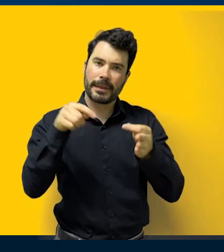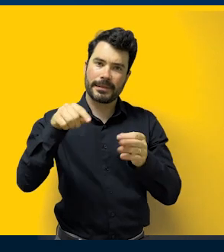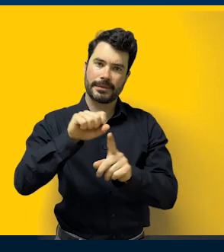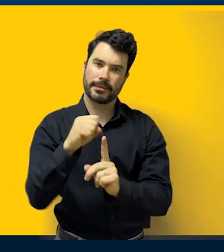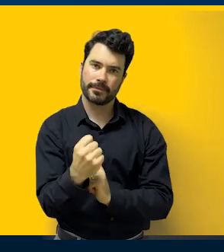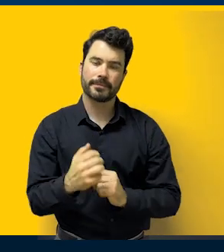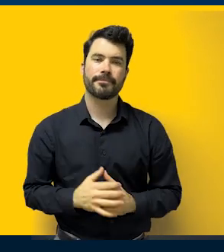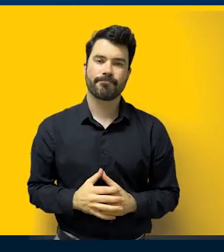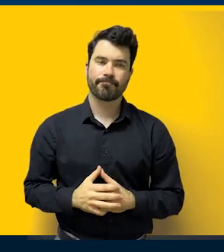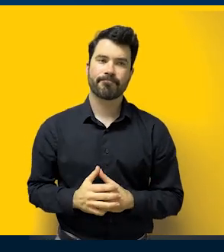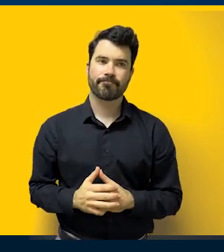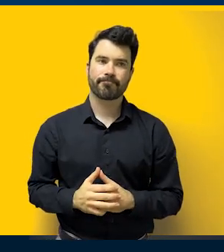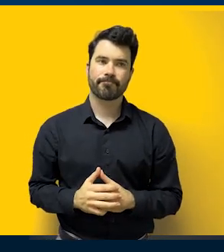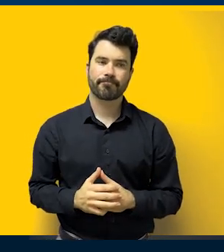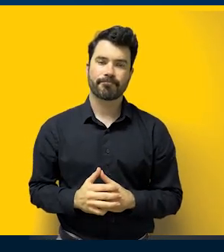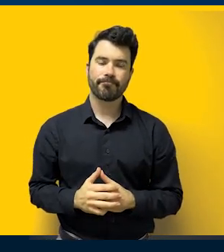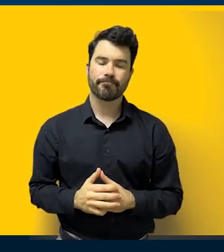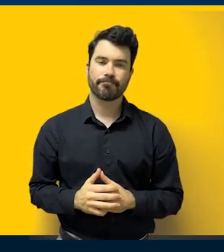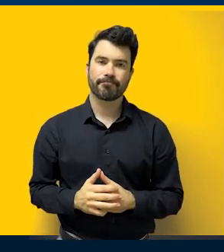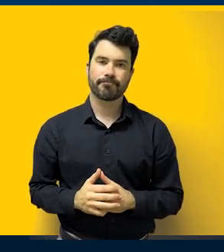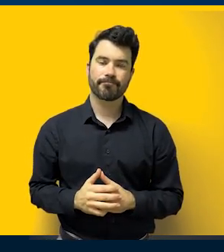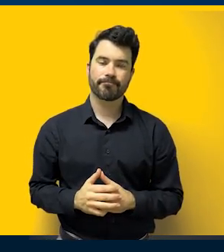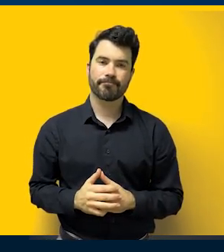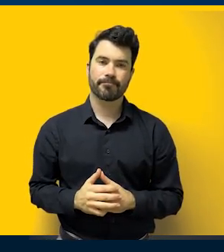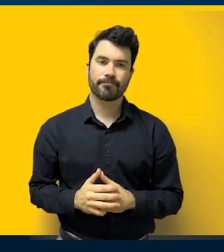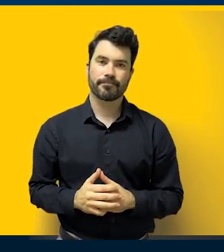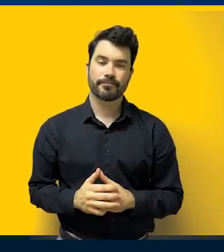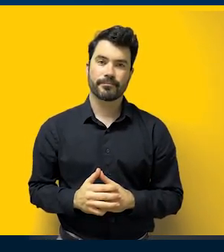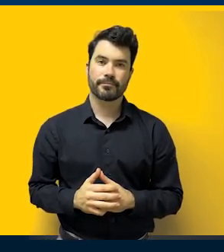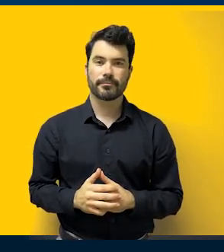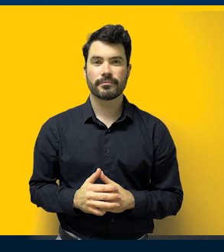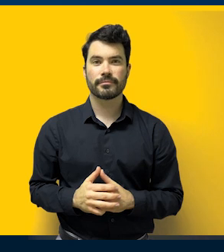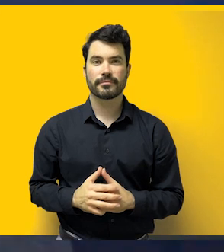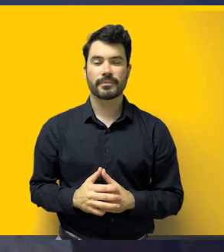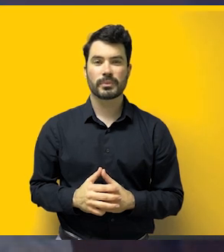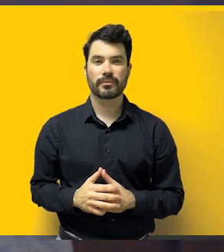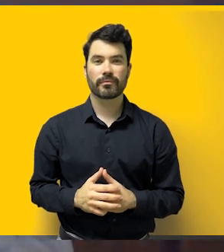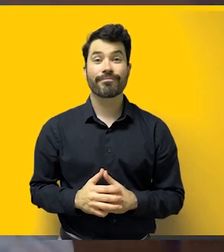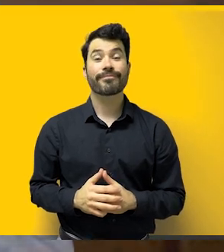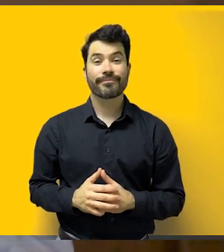If you are pregnant and concerned, you may request a medical exemption to defer your vaccine during pregnancy